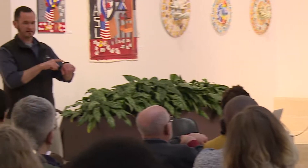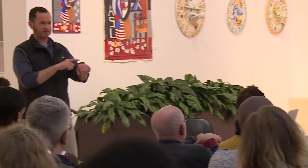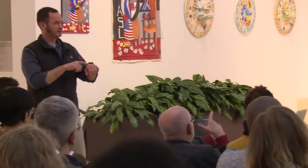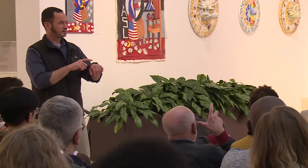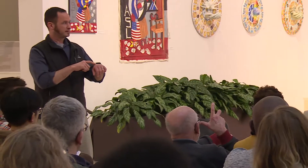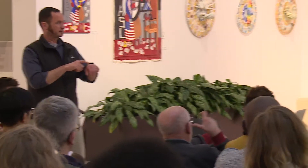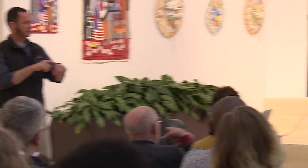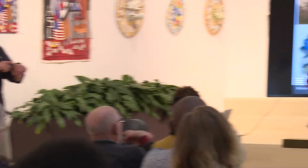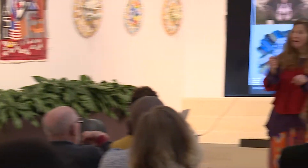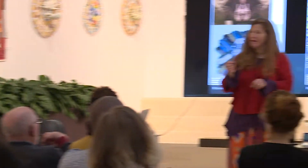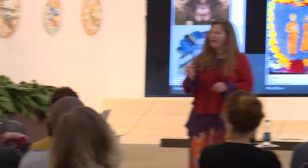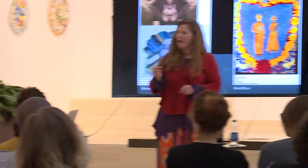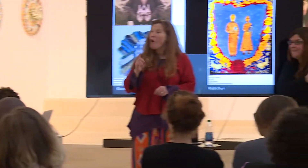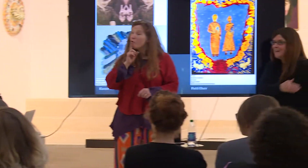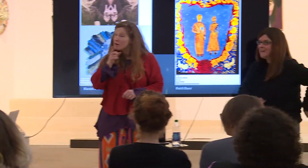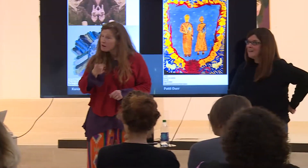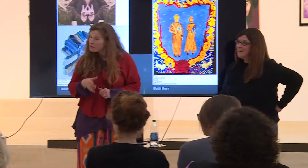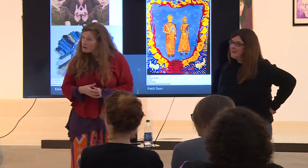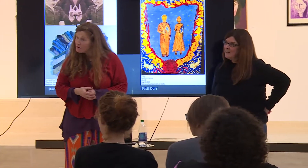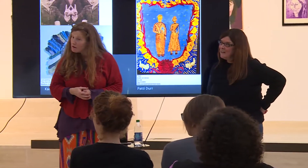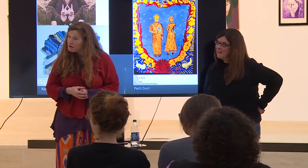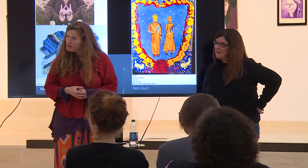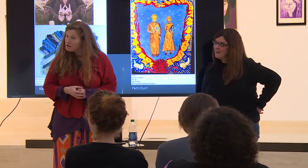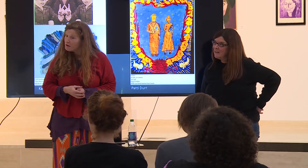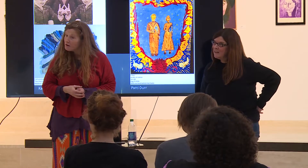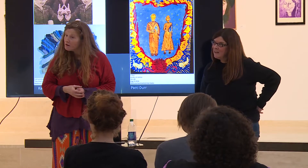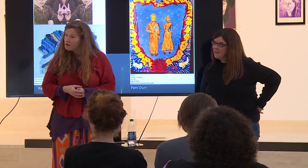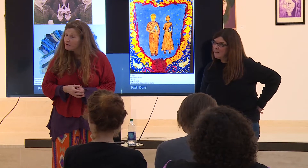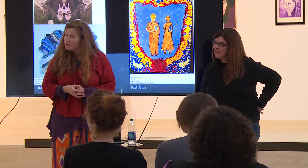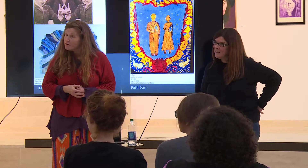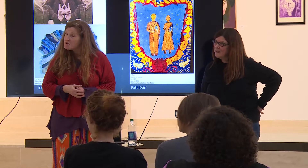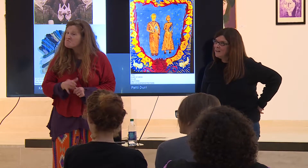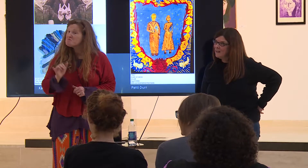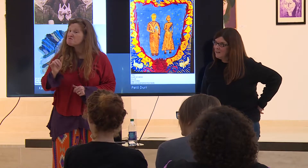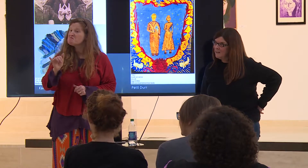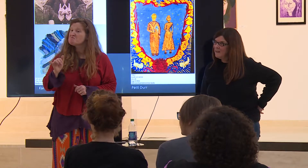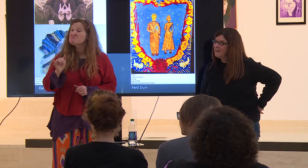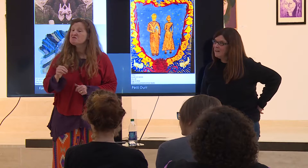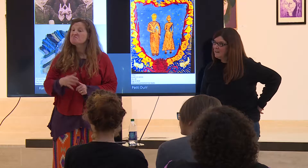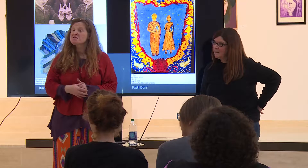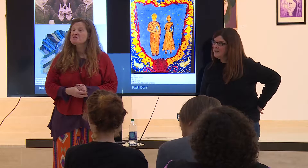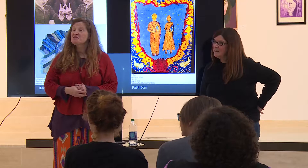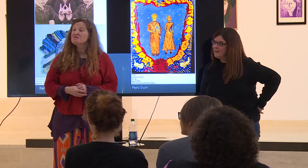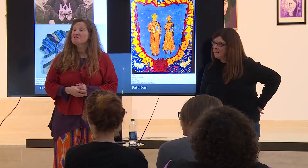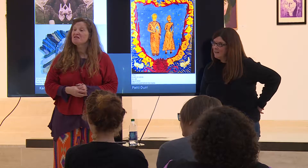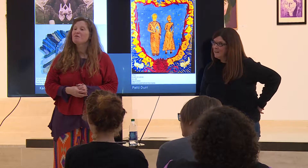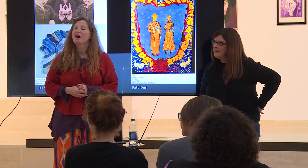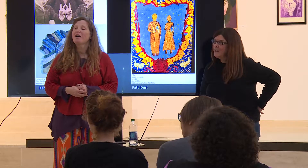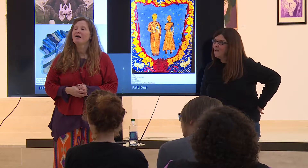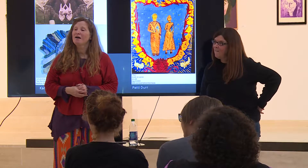Audience member: So maybe there's the idea of the left hand being evil, and they want to hide their left hands in the photographs.